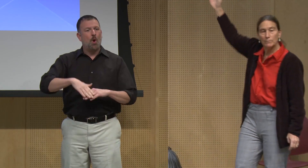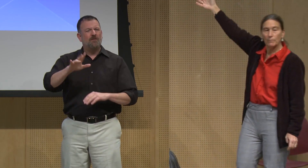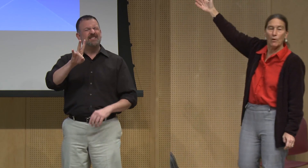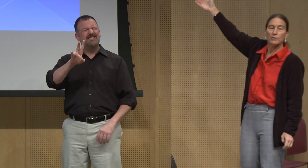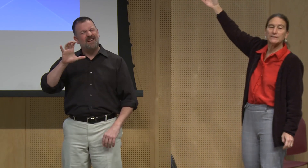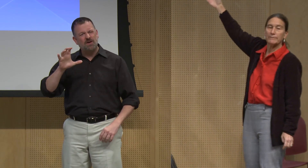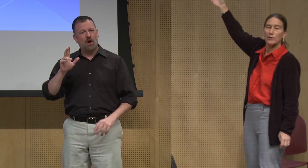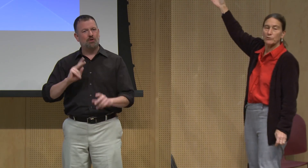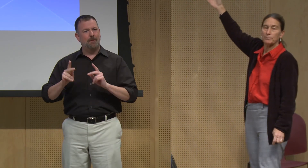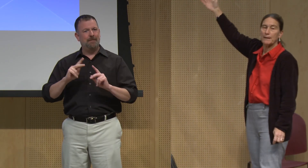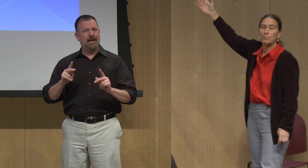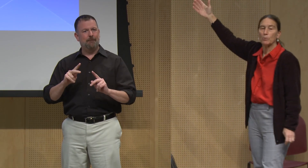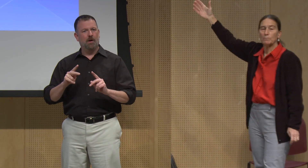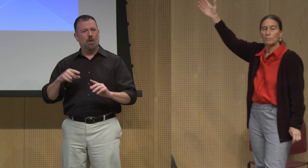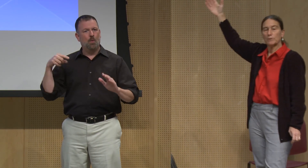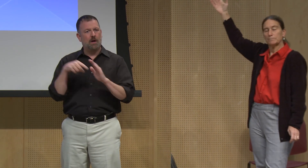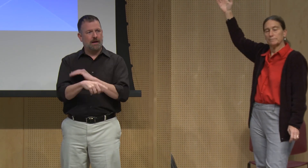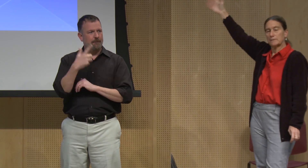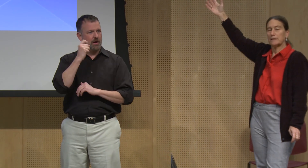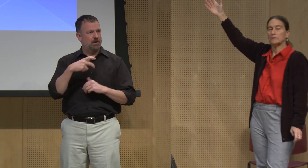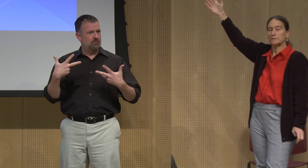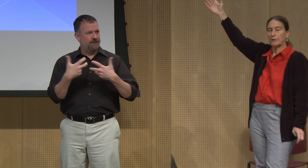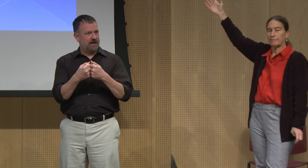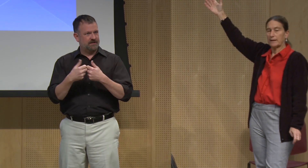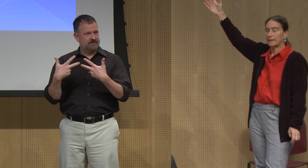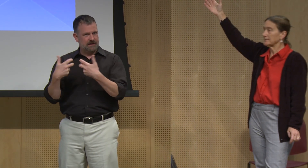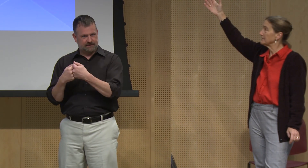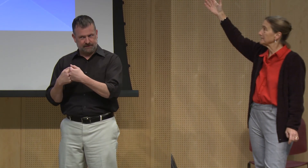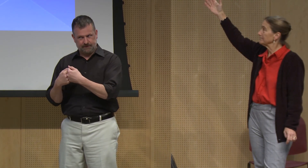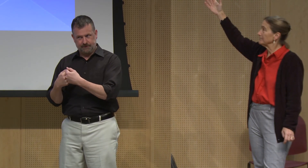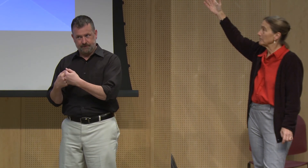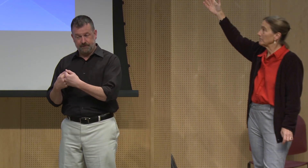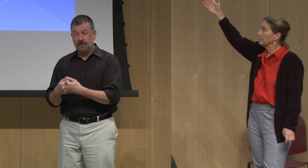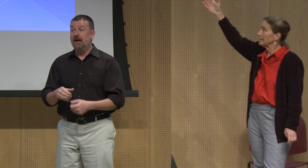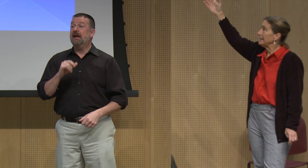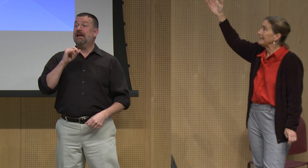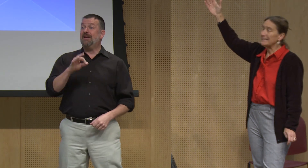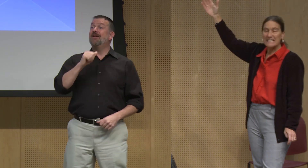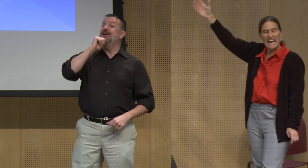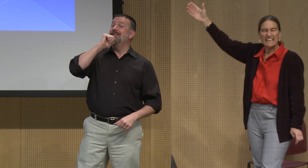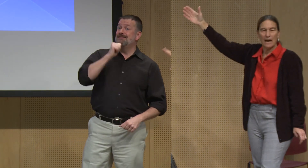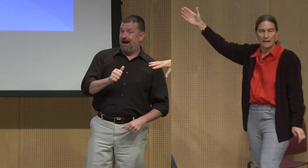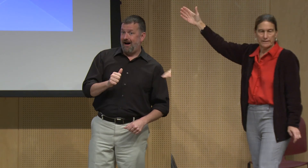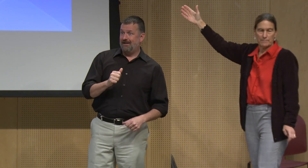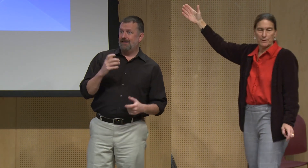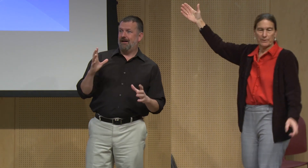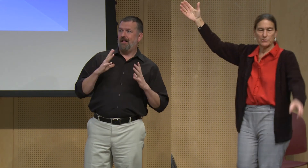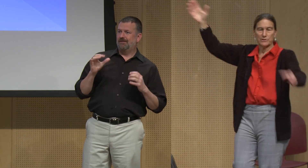OVER 700 PEOPLE WERE KILLED IN TRAFFIC ACCIDENTS. IN A NON-HOLIDAY PERIOD-- SO THIS IS, LIKE,